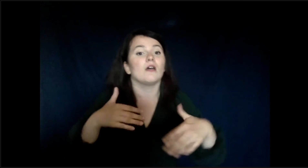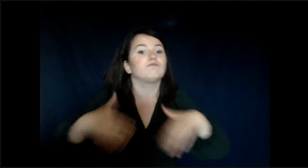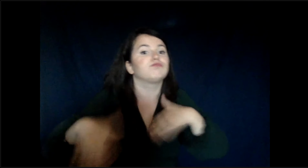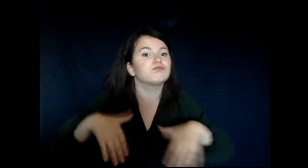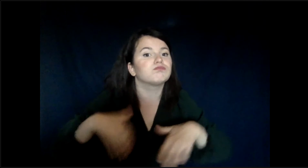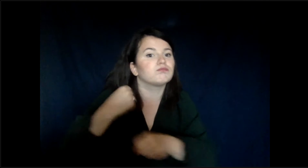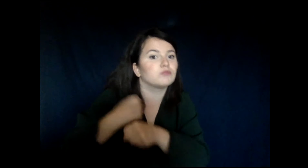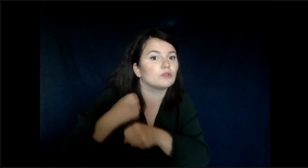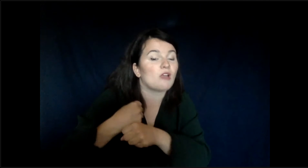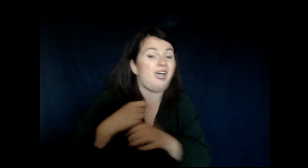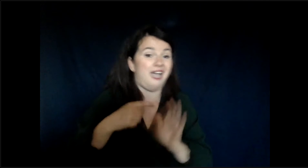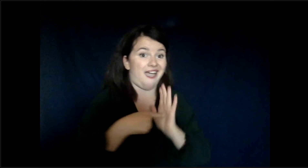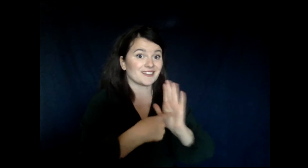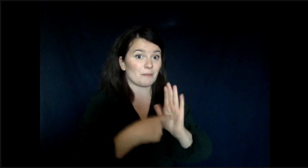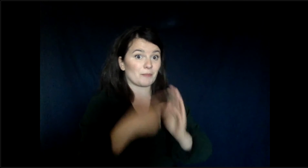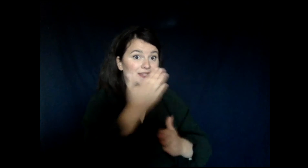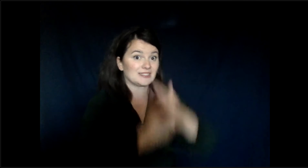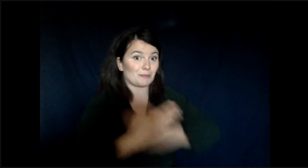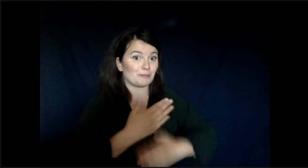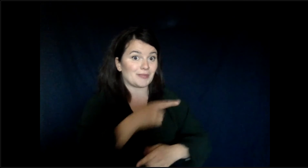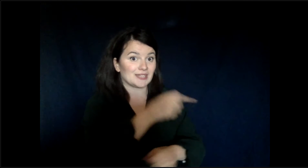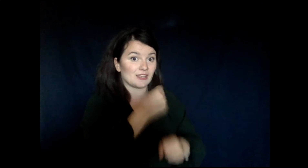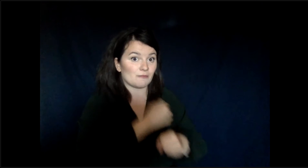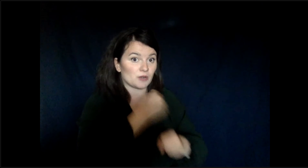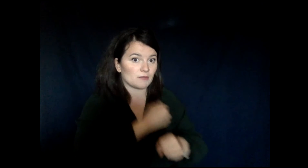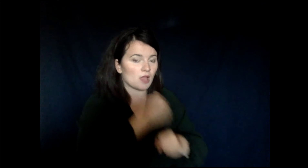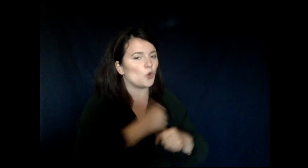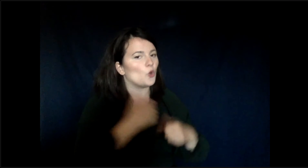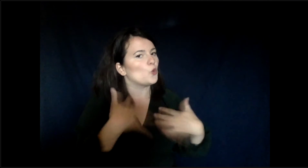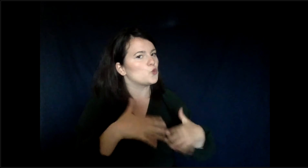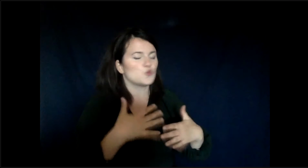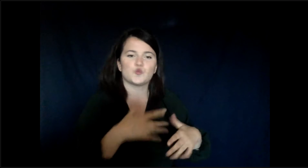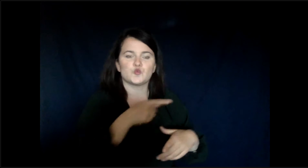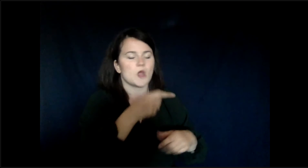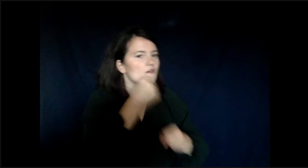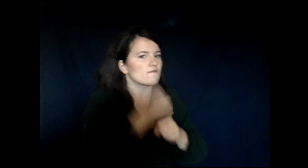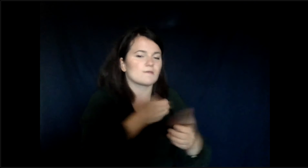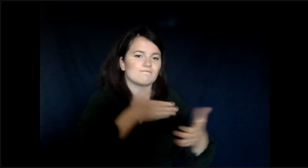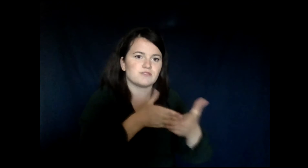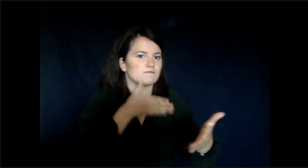who face issues accessing employment and getting reasonable accommodations.